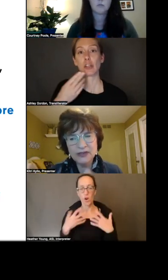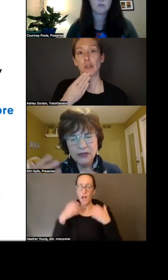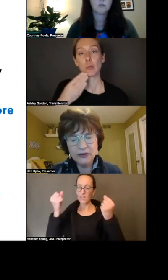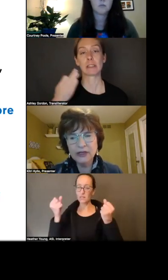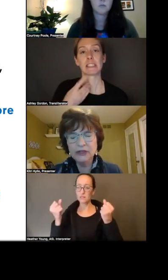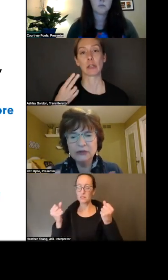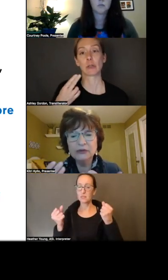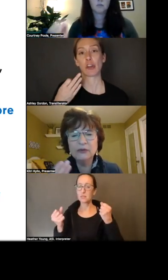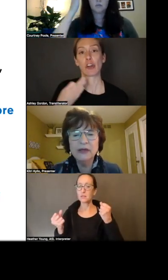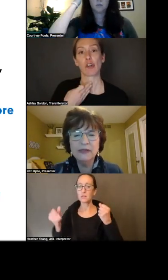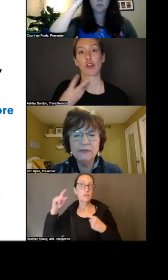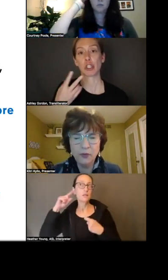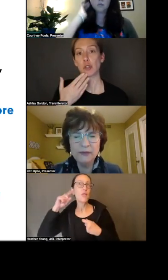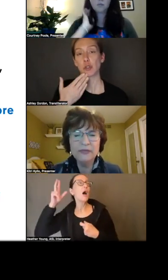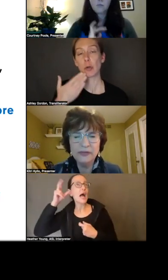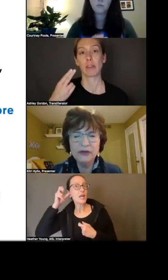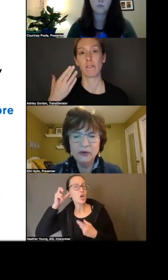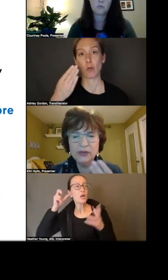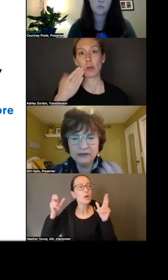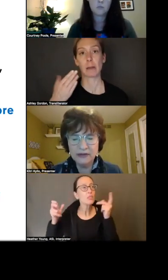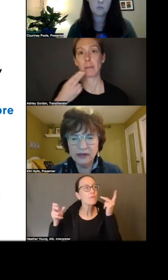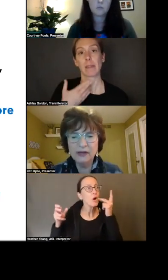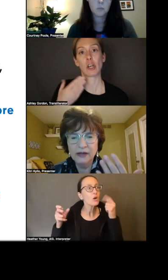they are hearing to the phoneme that they know is there,